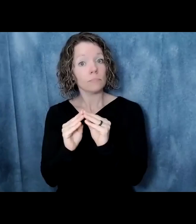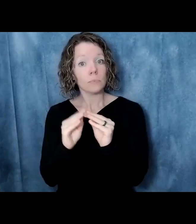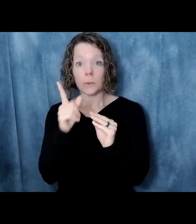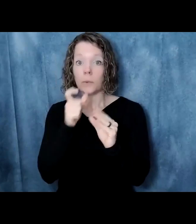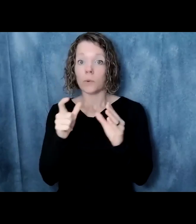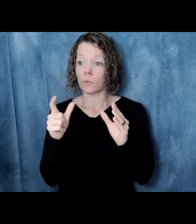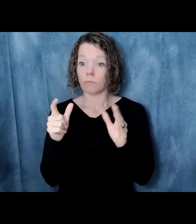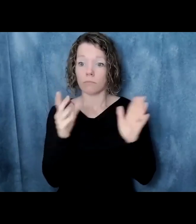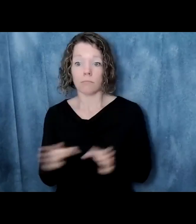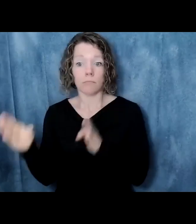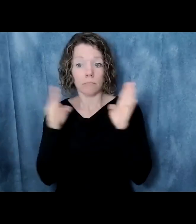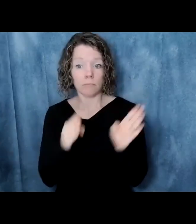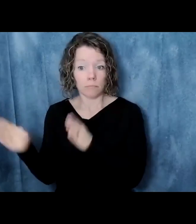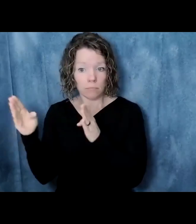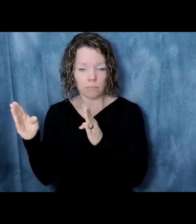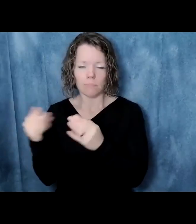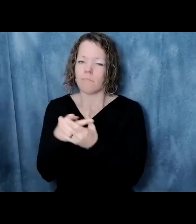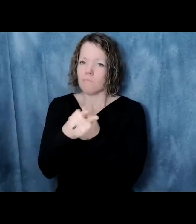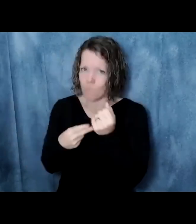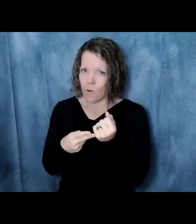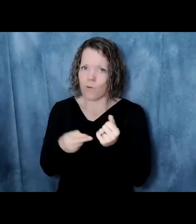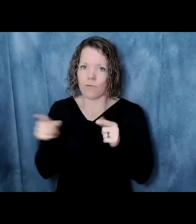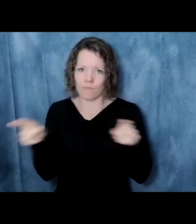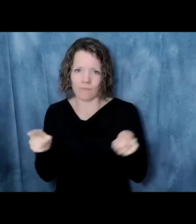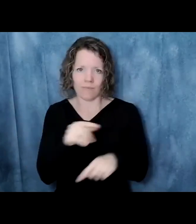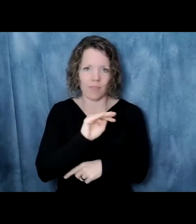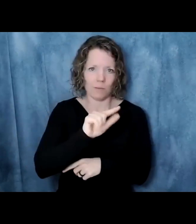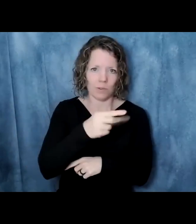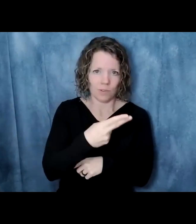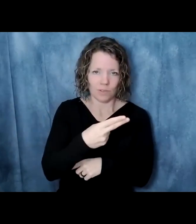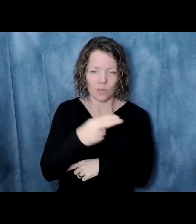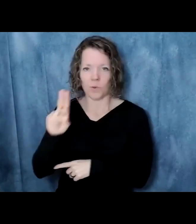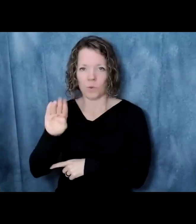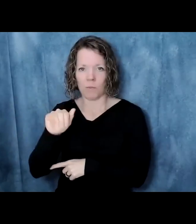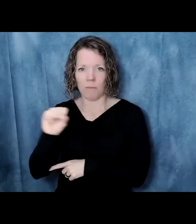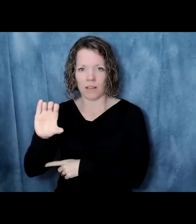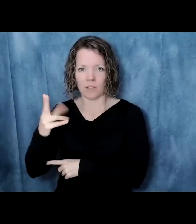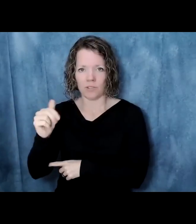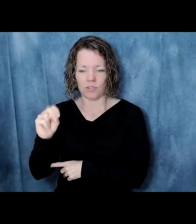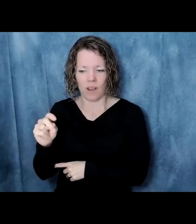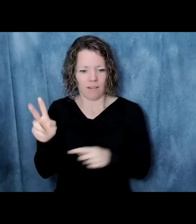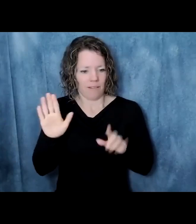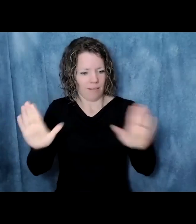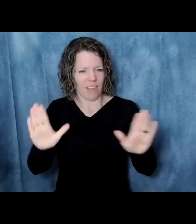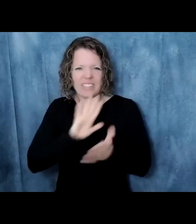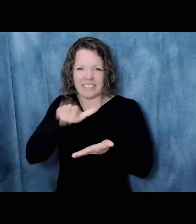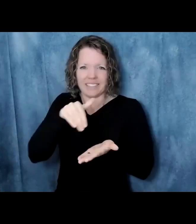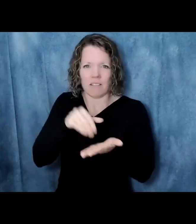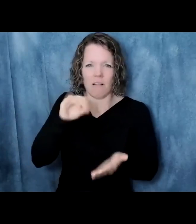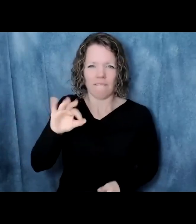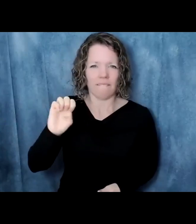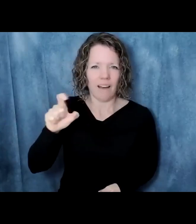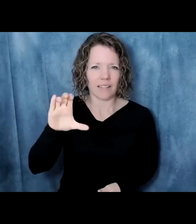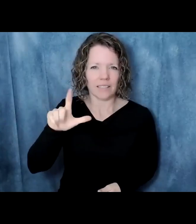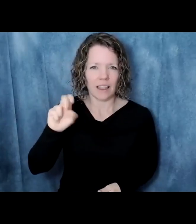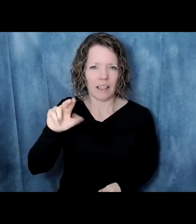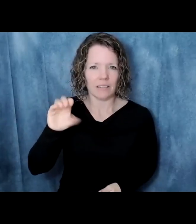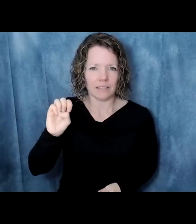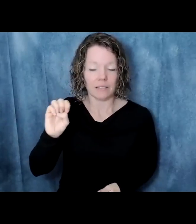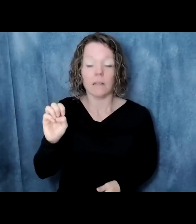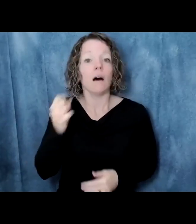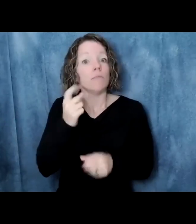by both Centers of Excellence and they alternate years to formally serve as host, so thank you to